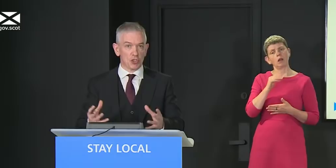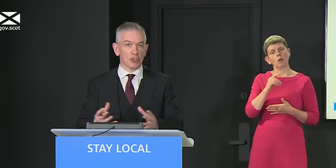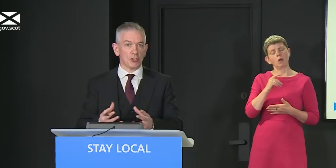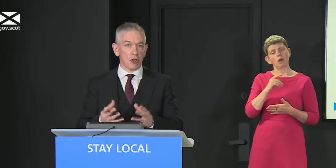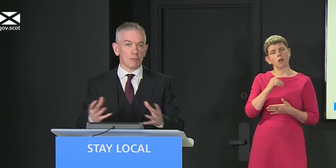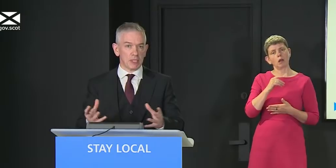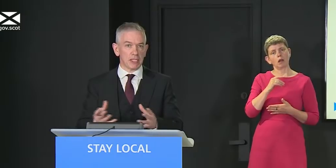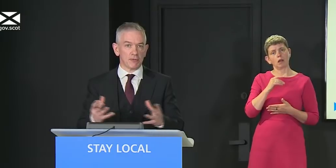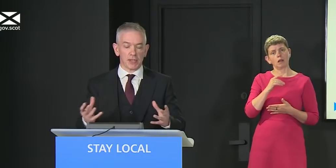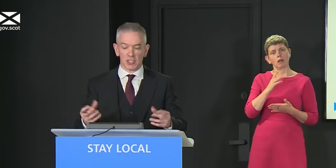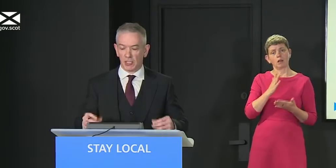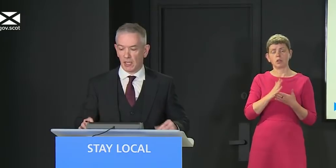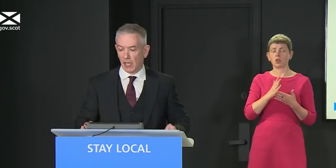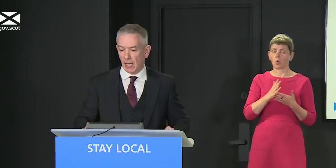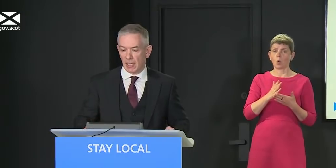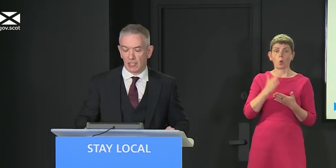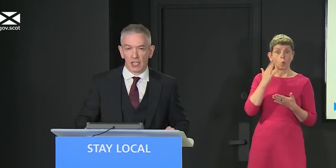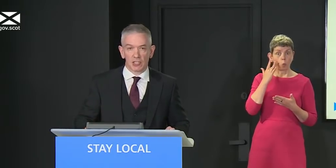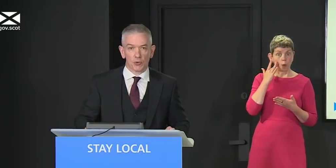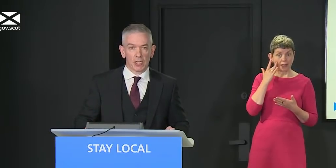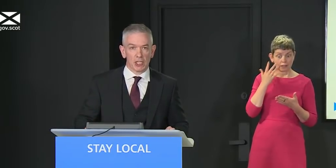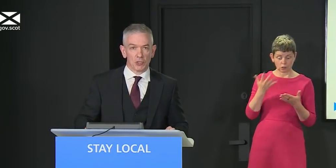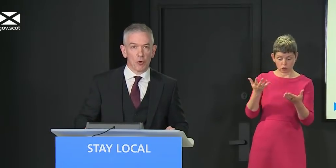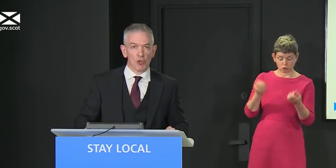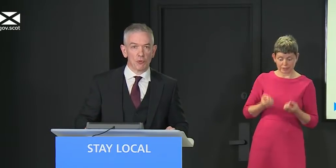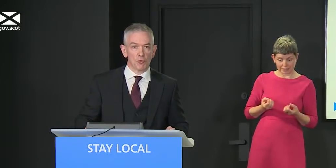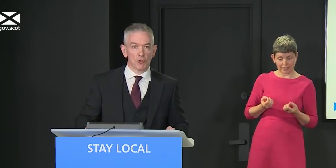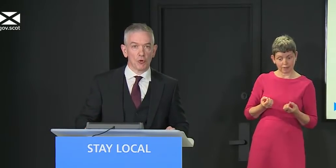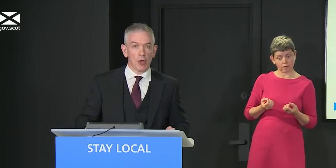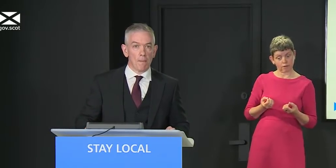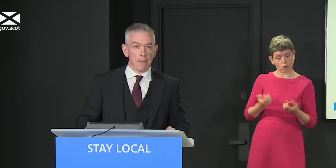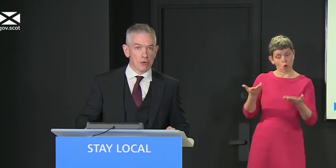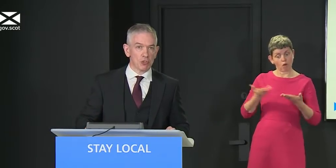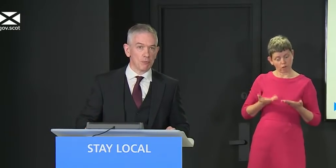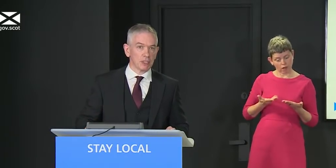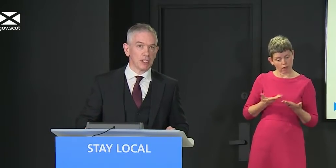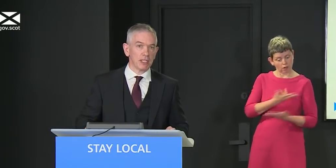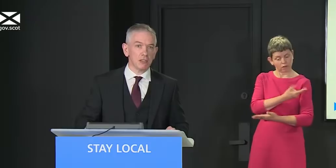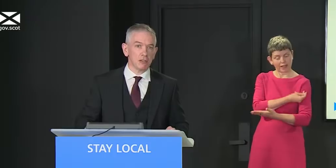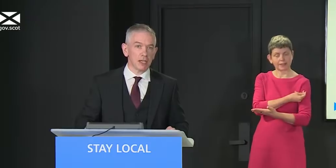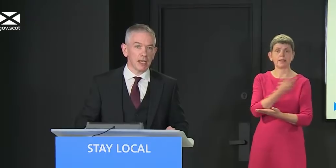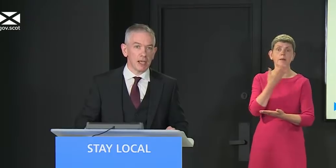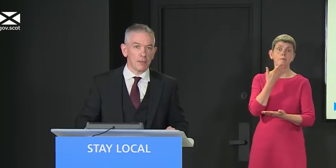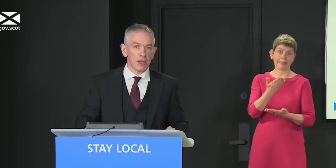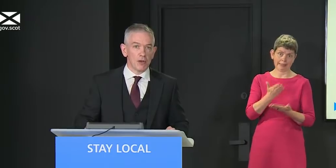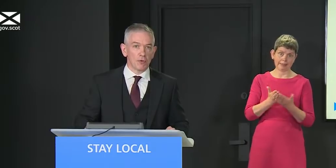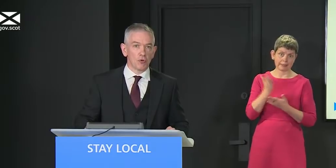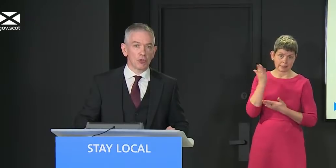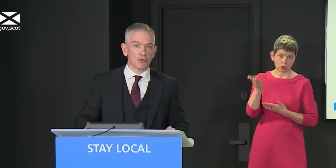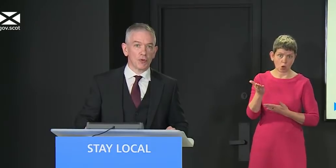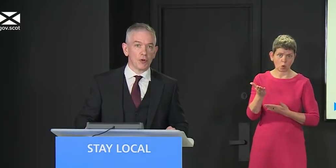you to uptake your vaccine as as quickly as possible so males in particular and for those from